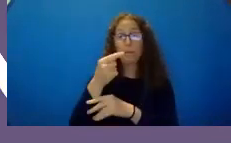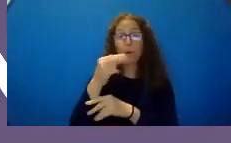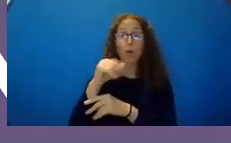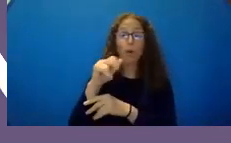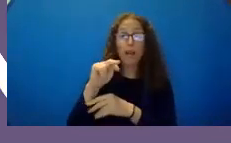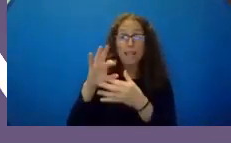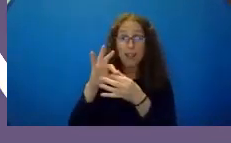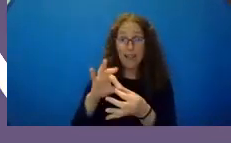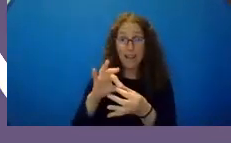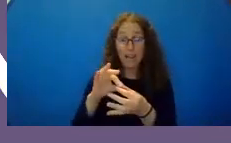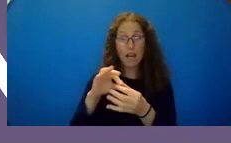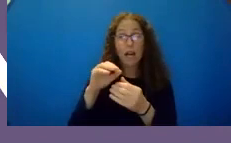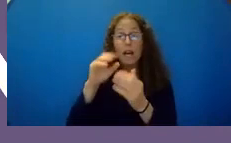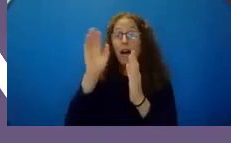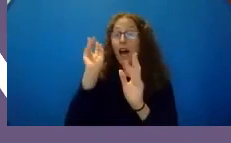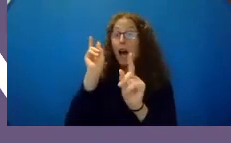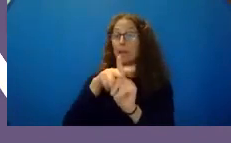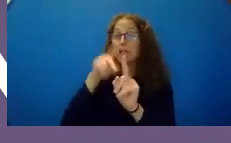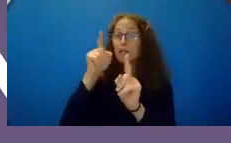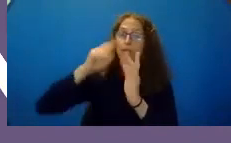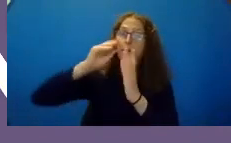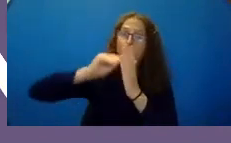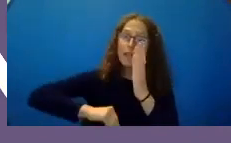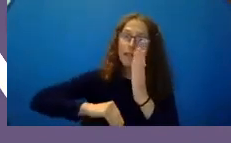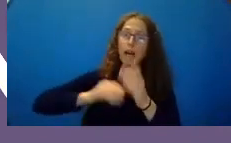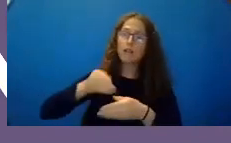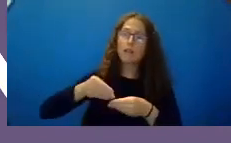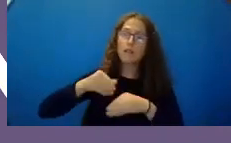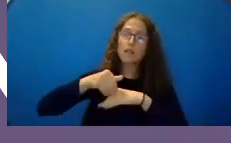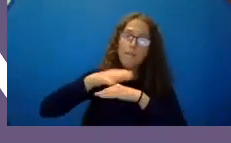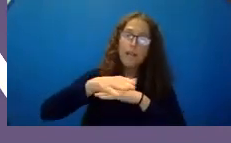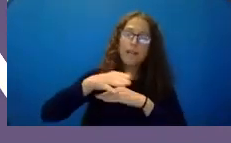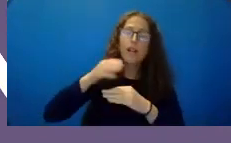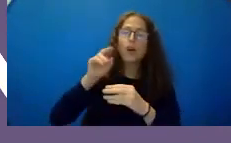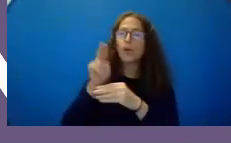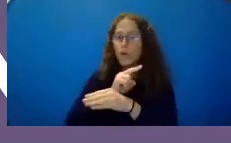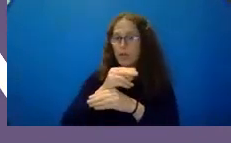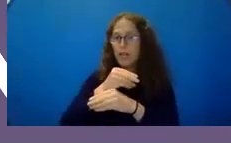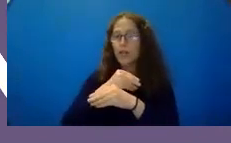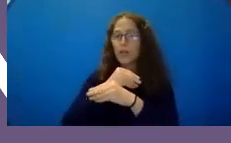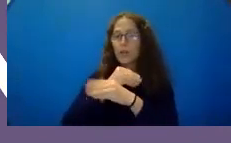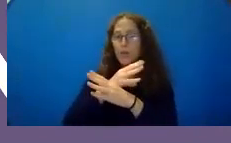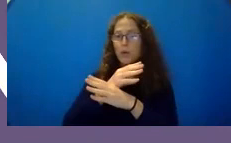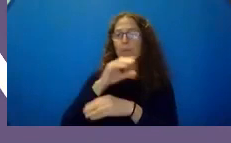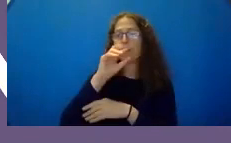PLEASE. AS I SAID BEFORE, ALL THE RFP MATERIAL ARE POSTED ON ZOOM